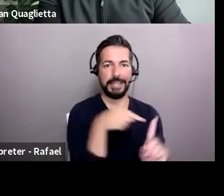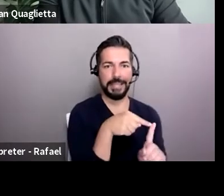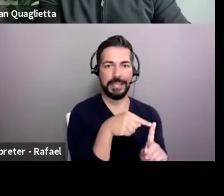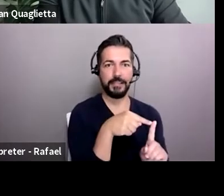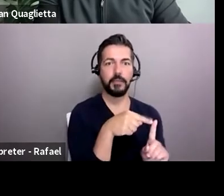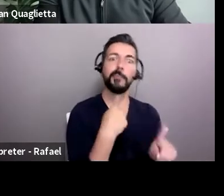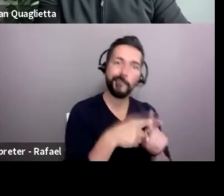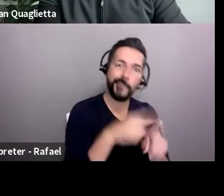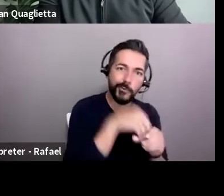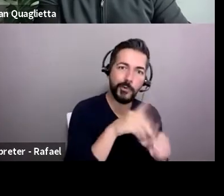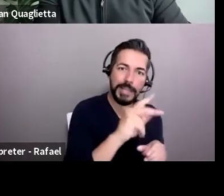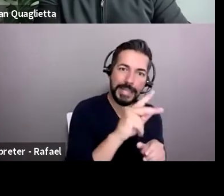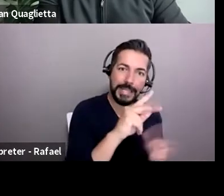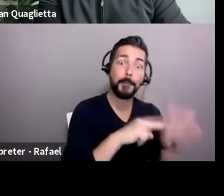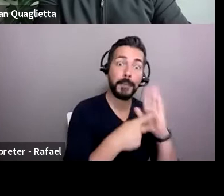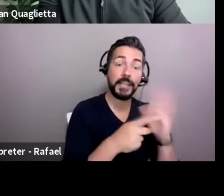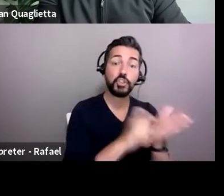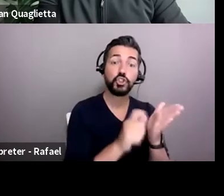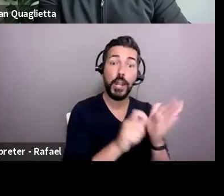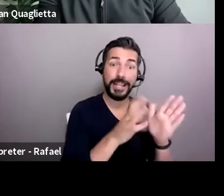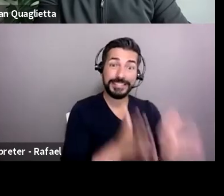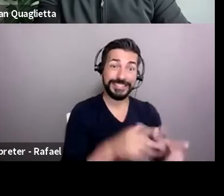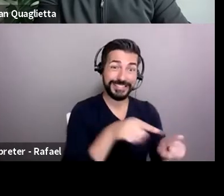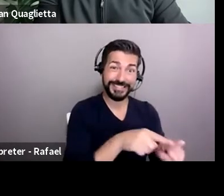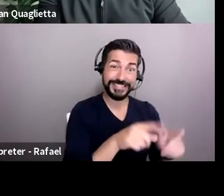So that worked out really well for us, but there is a whole